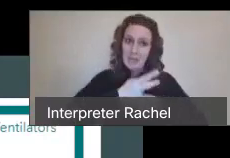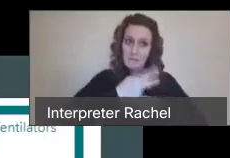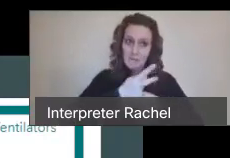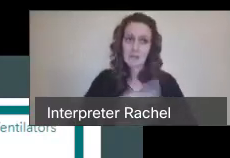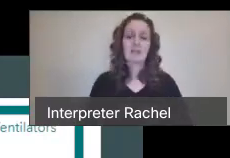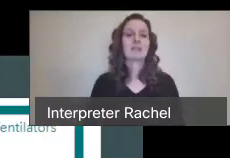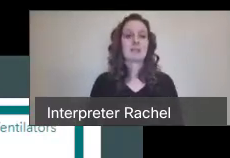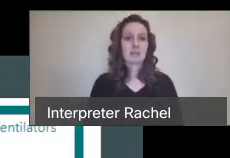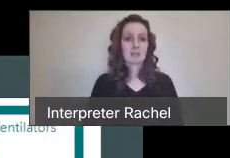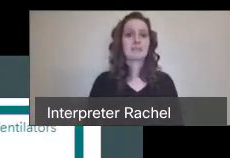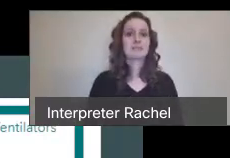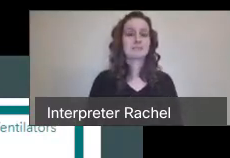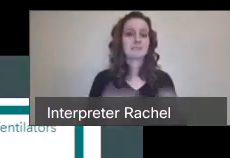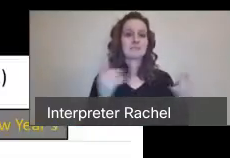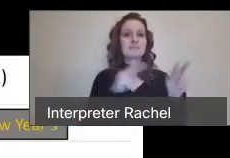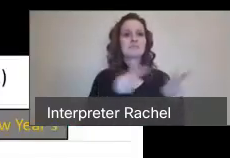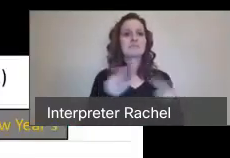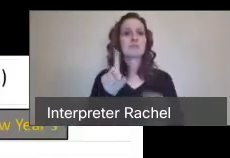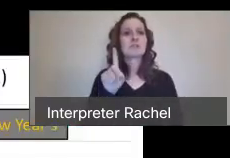Let's take a look at our date tested graph next.